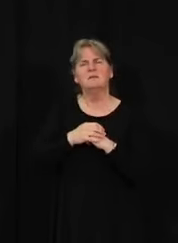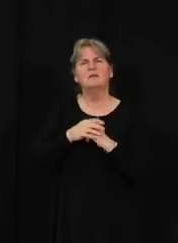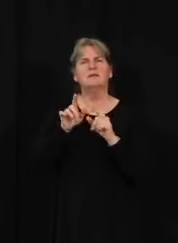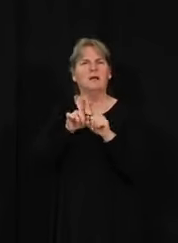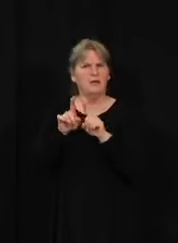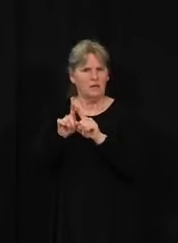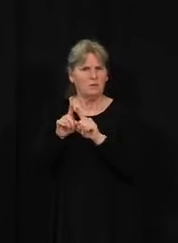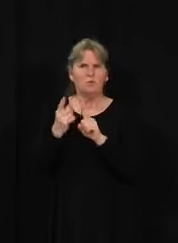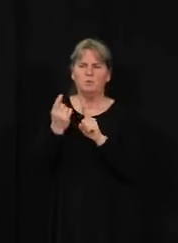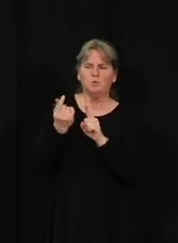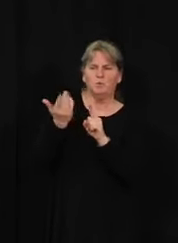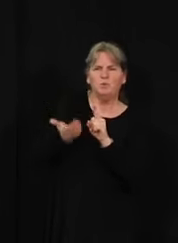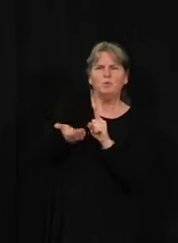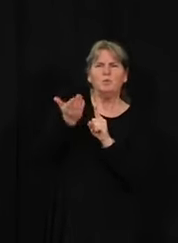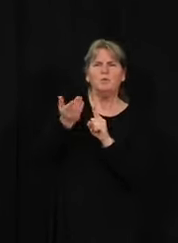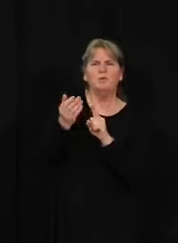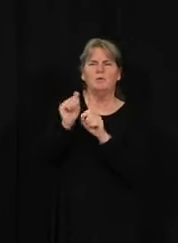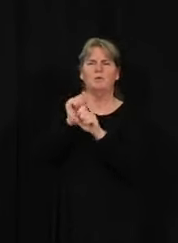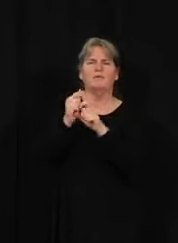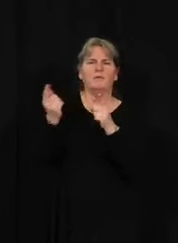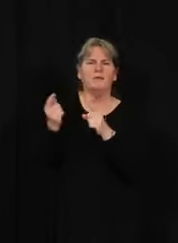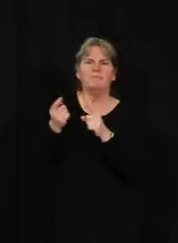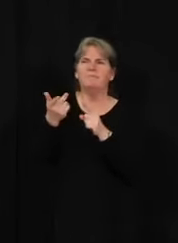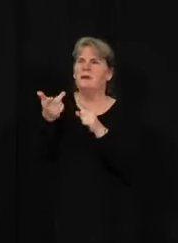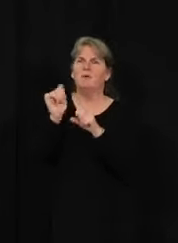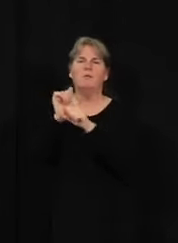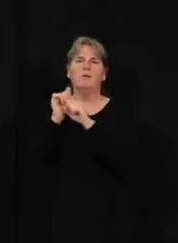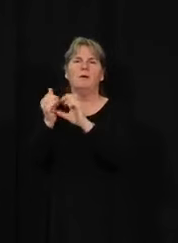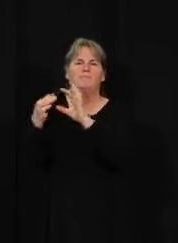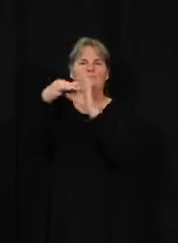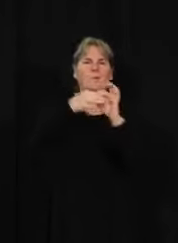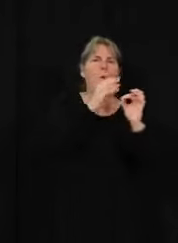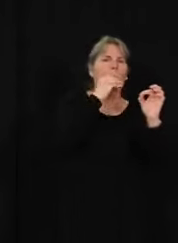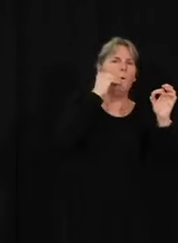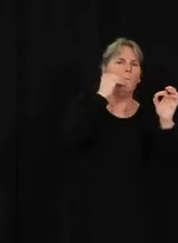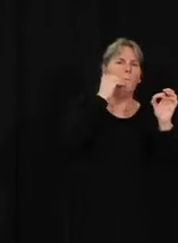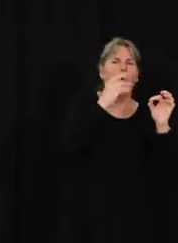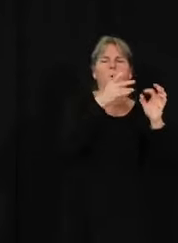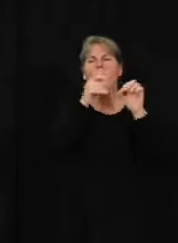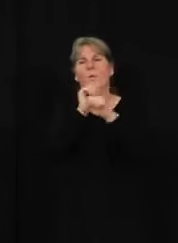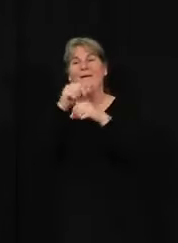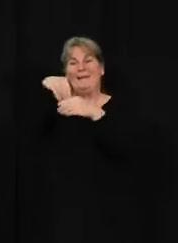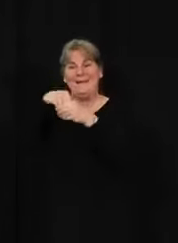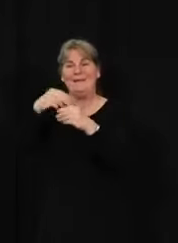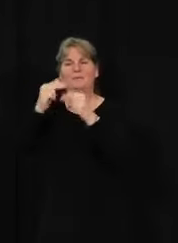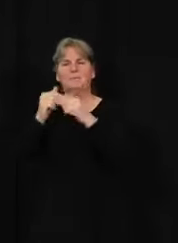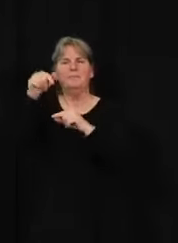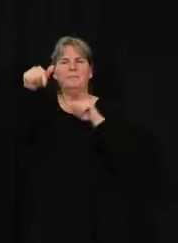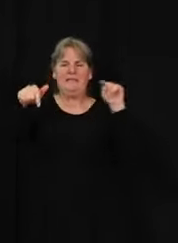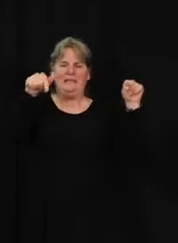about their place in the workplace. Whether that is working from home or within the workplace. So I think a lot of that is